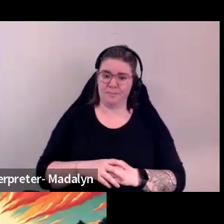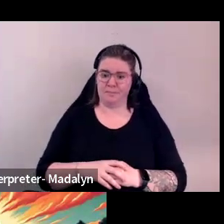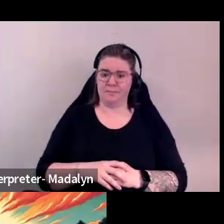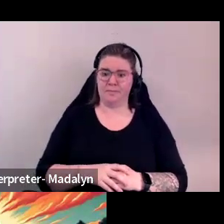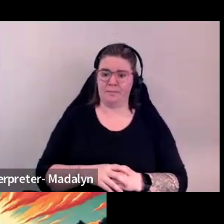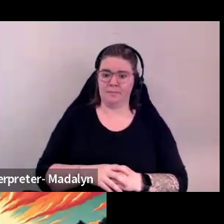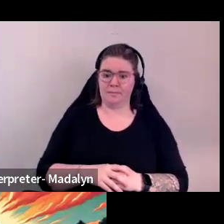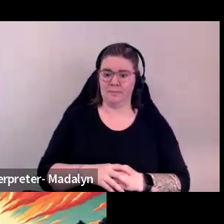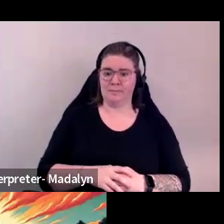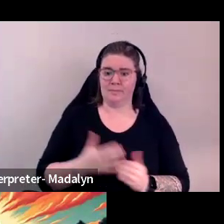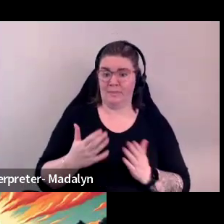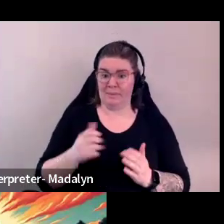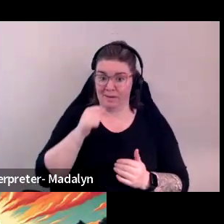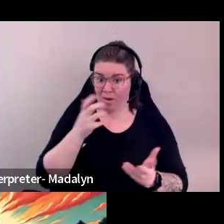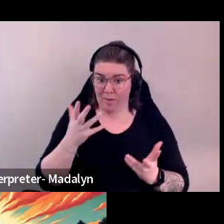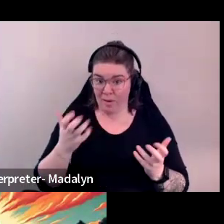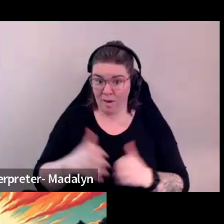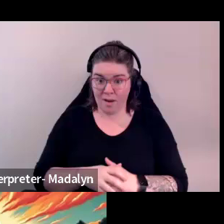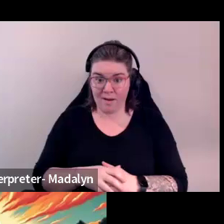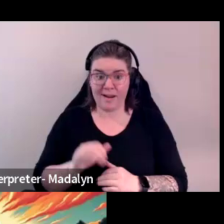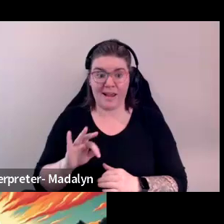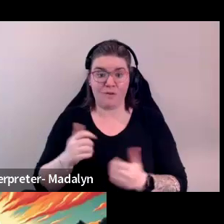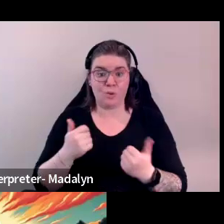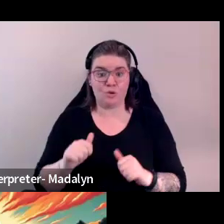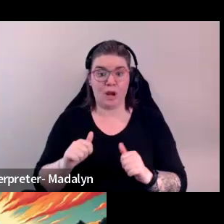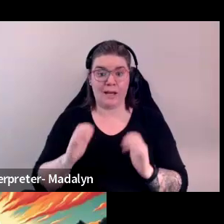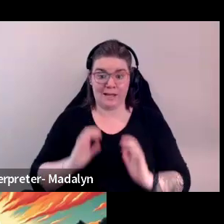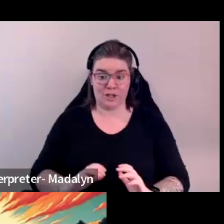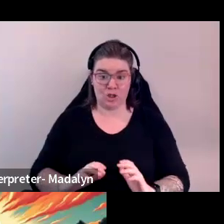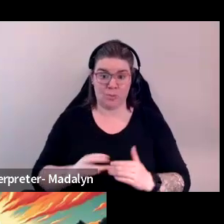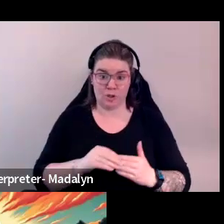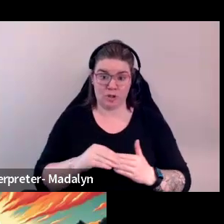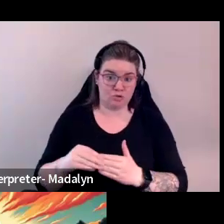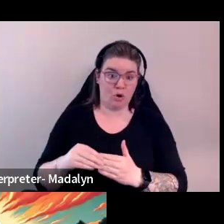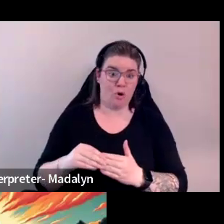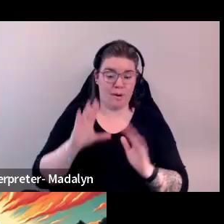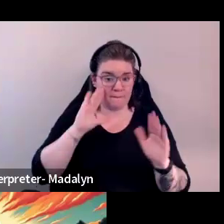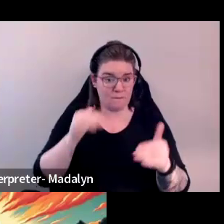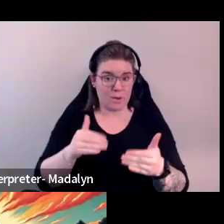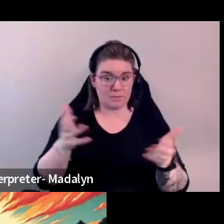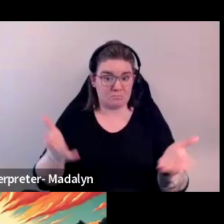Brooke Wilson (she/her): not what they want. If we're supposed to be consumer, controlled and consumer driven. And you know, person centered.